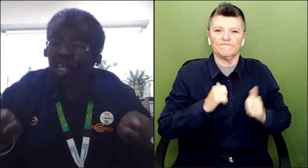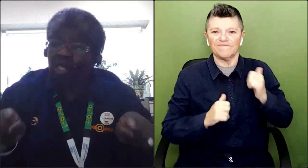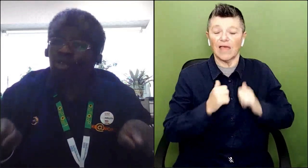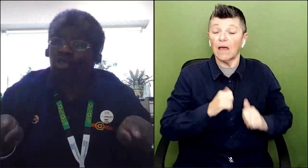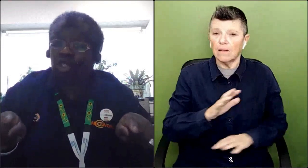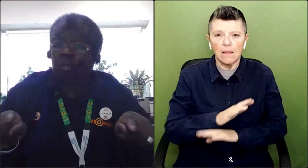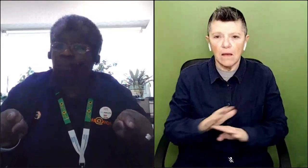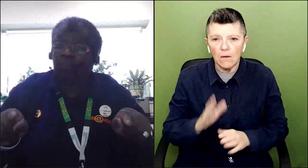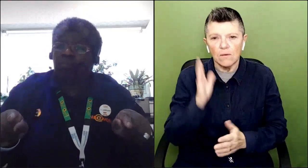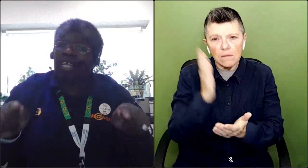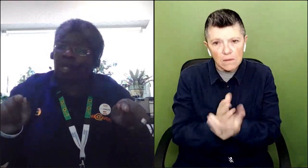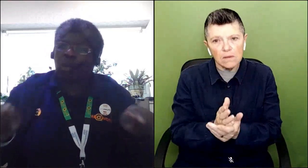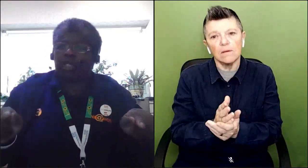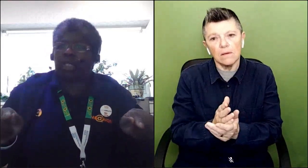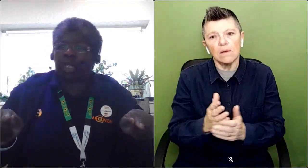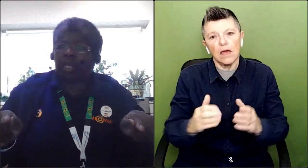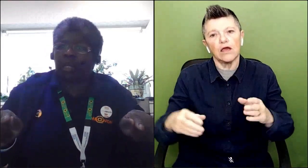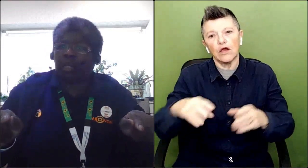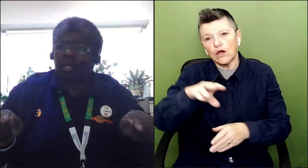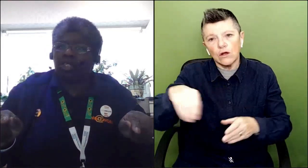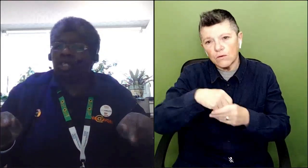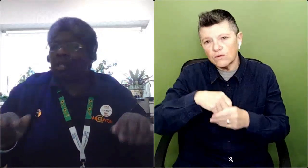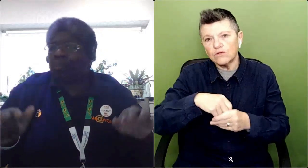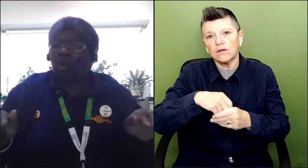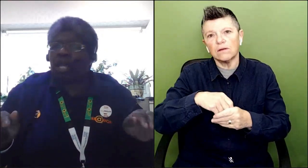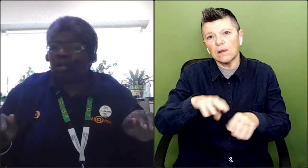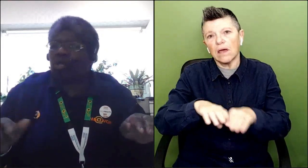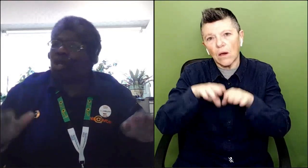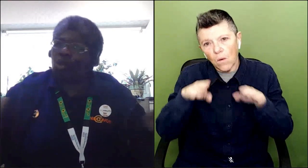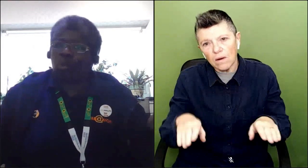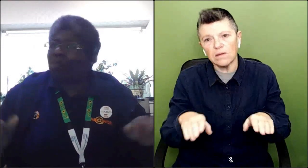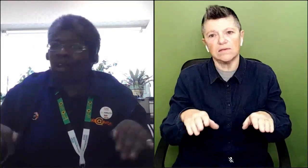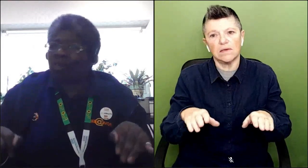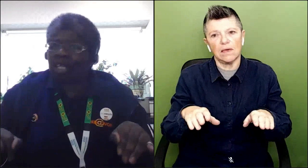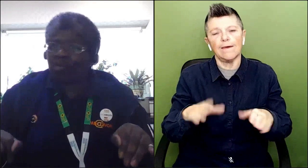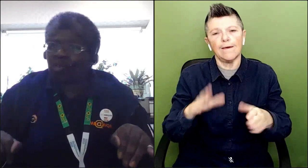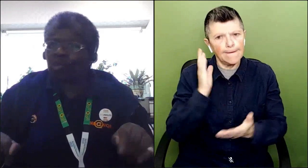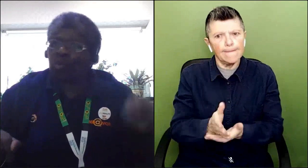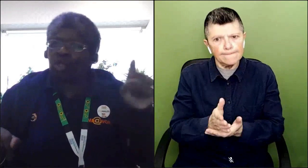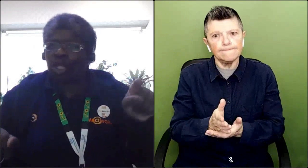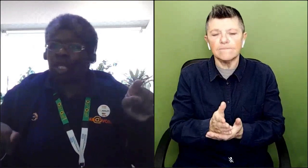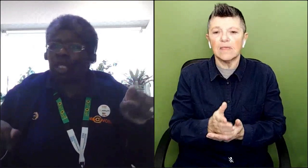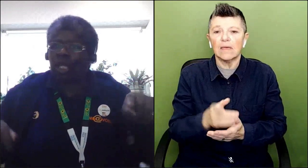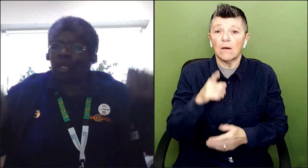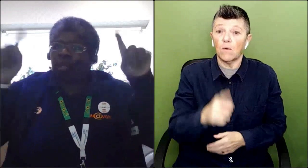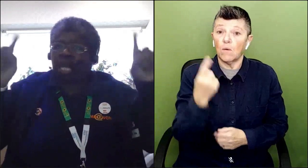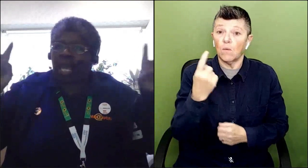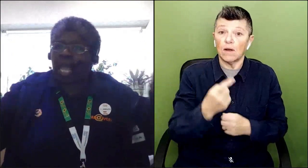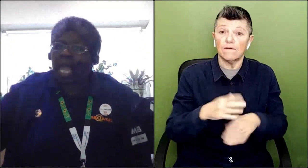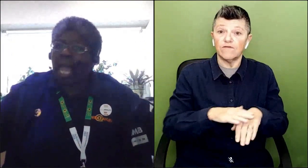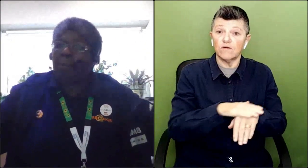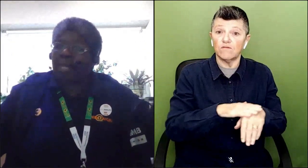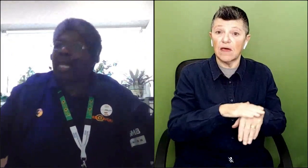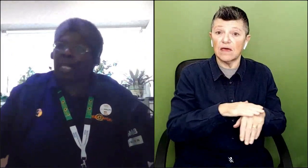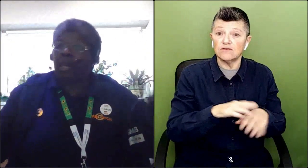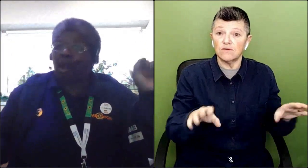in inclusion and equality, to the point that one of the groups was looking at the BAME